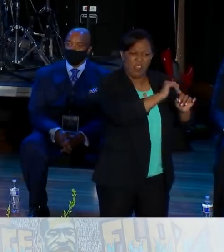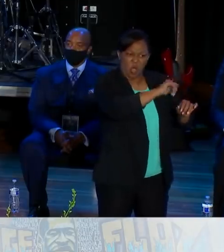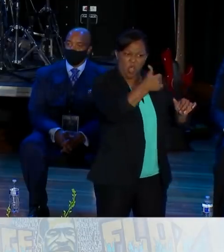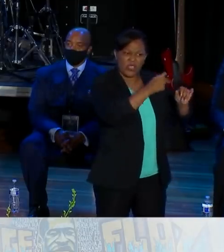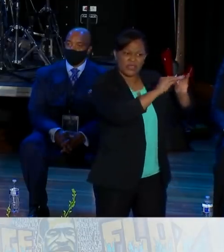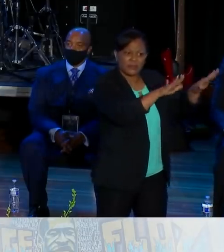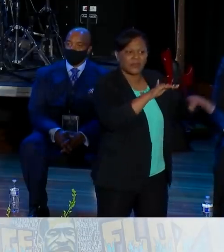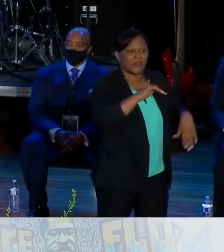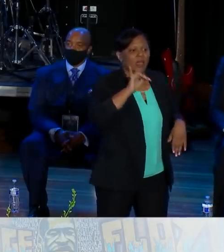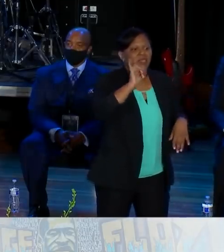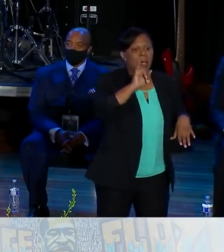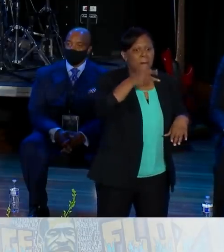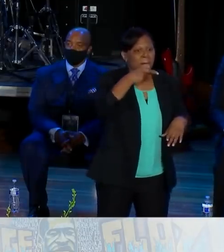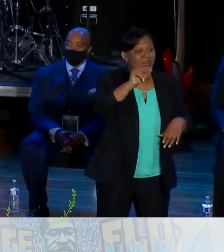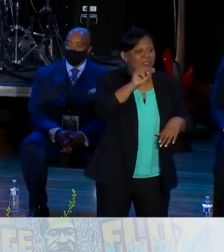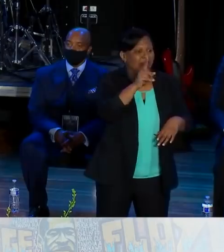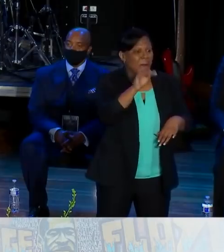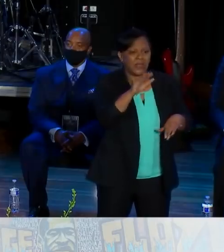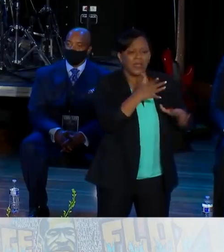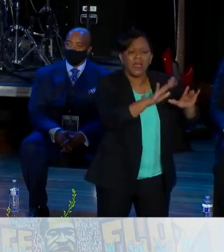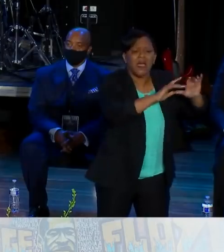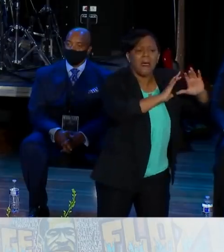IT WAS THAT OTHER PANDEMIC THAT